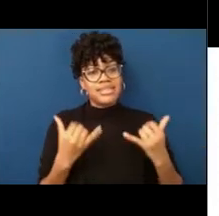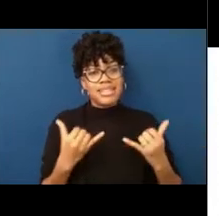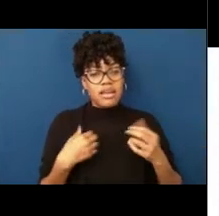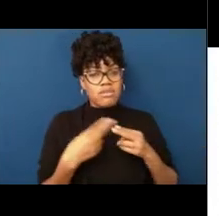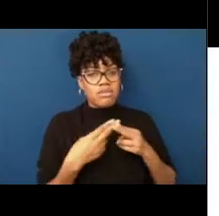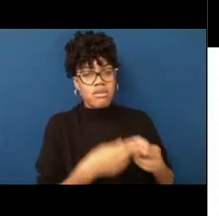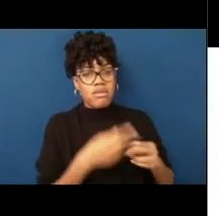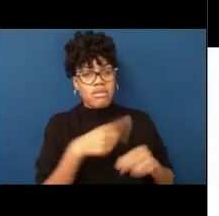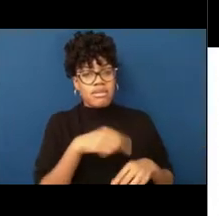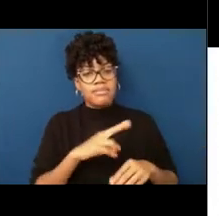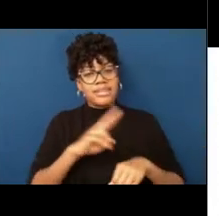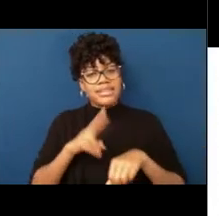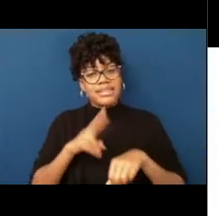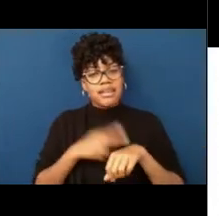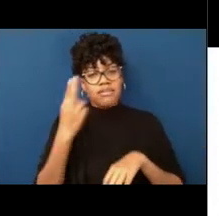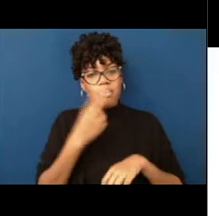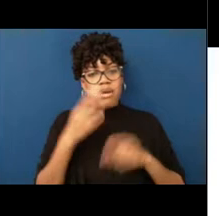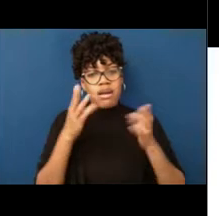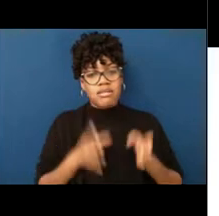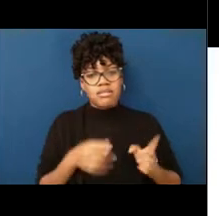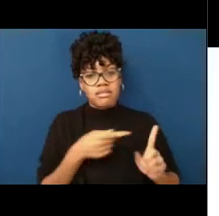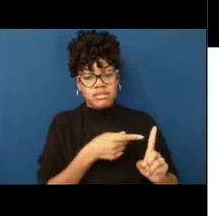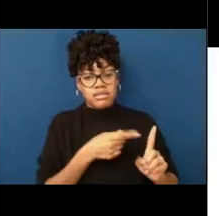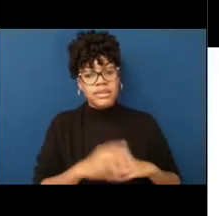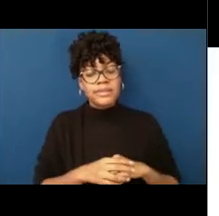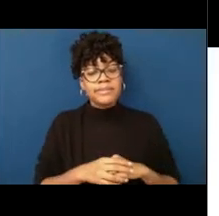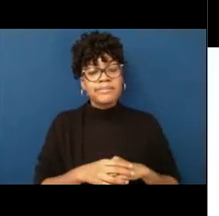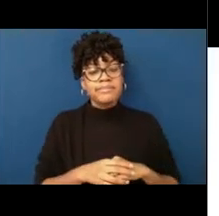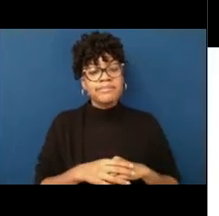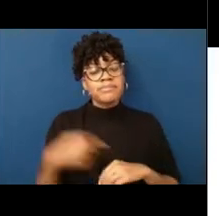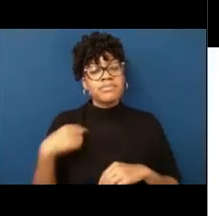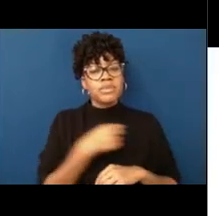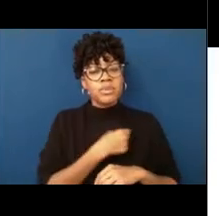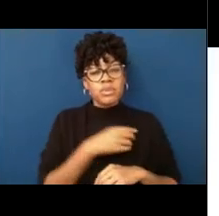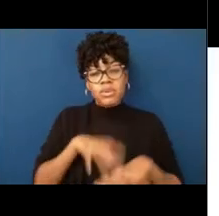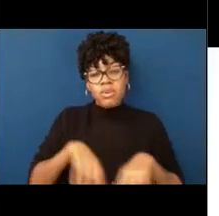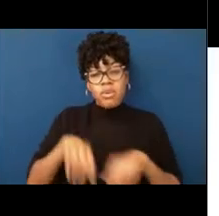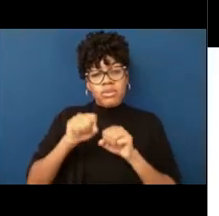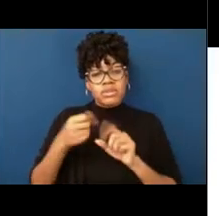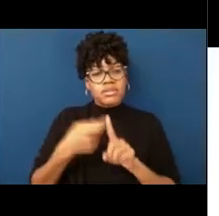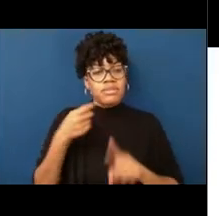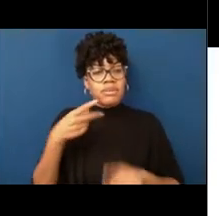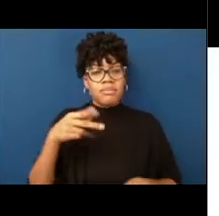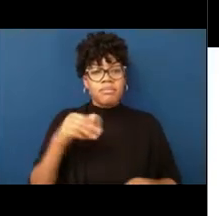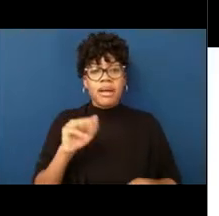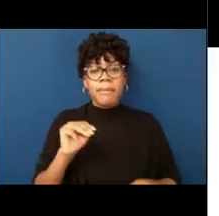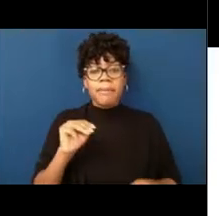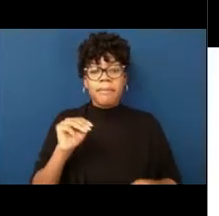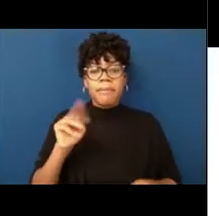We also acknowledge that we are hosting this webinar from the ancestral lands of the Pamunkey and Chickahominy tribes.